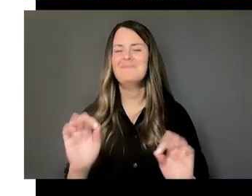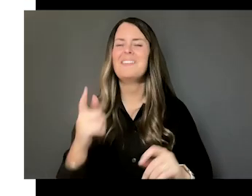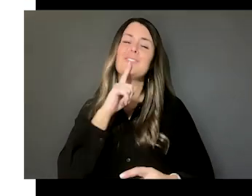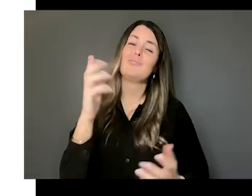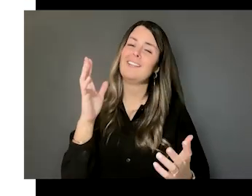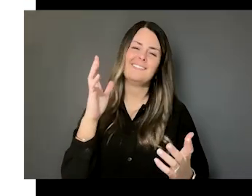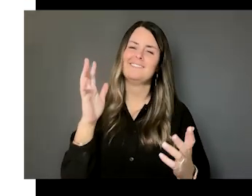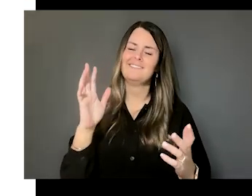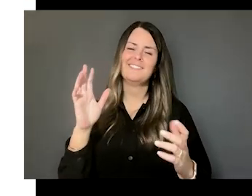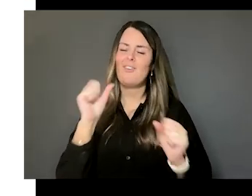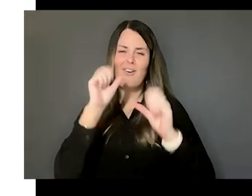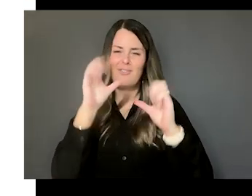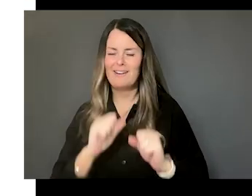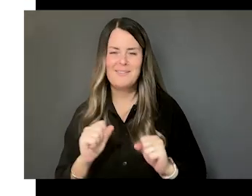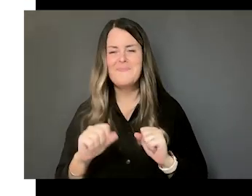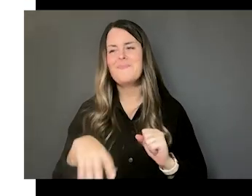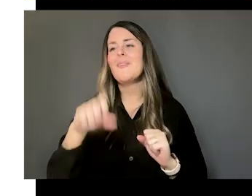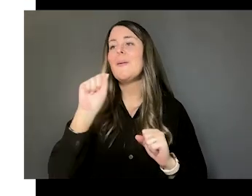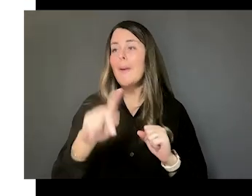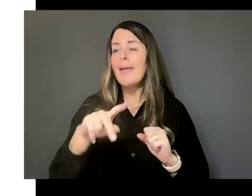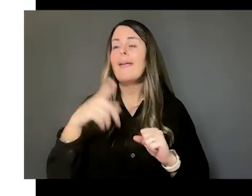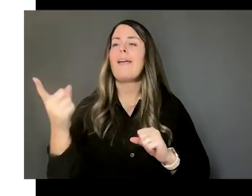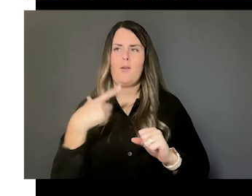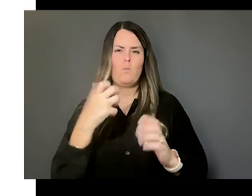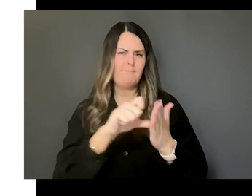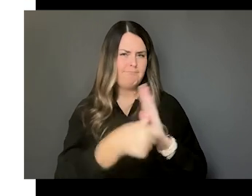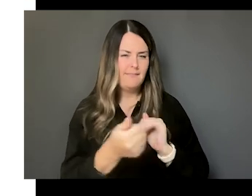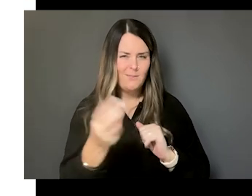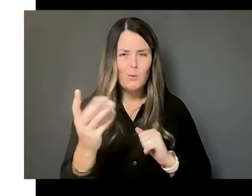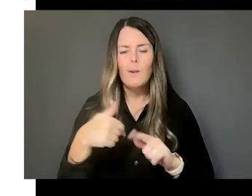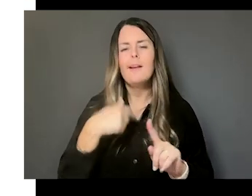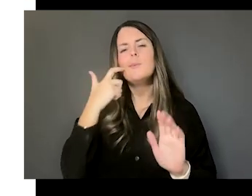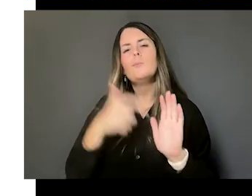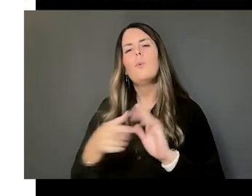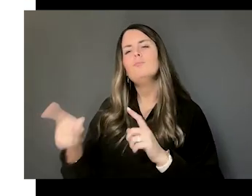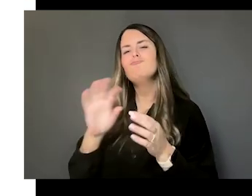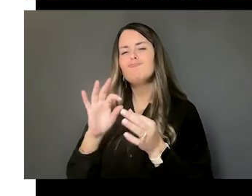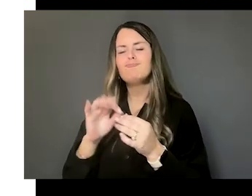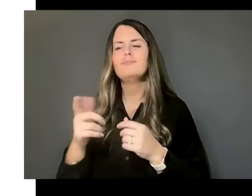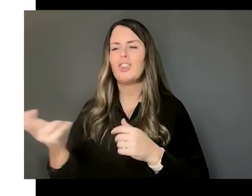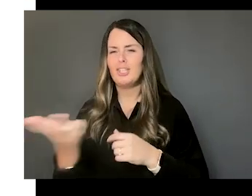I do want to highlight a few things, that I heard from all three of you tonight.